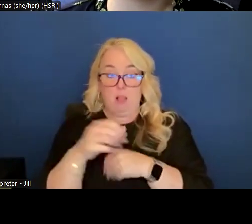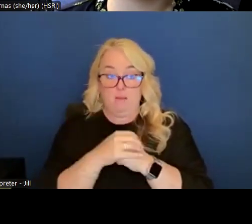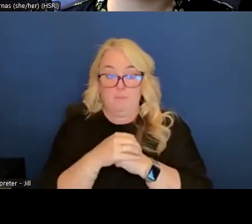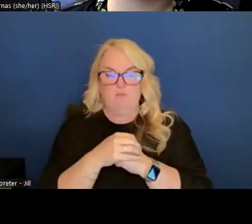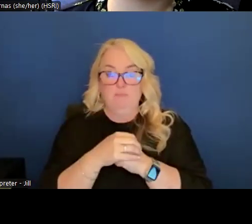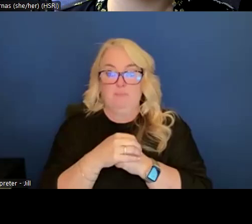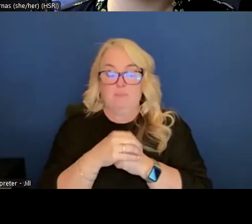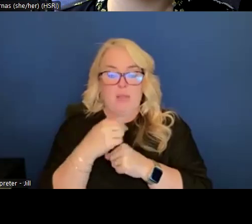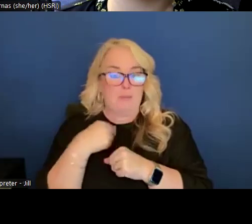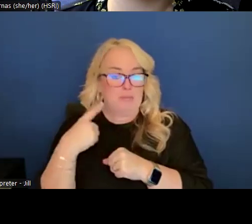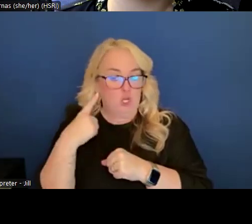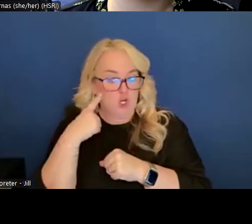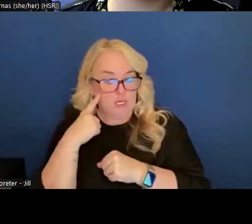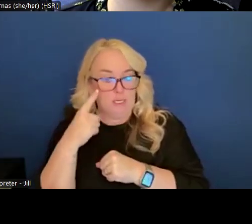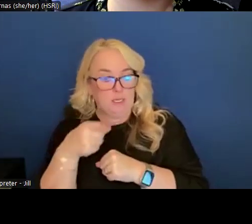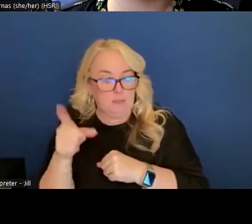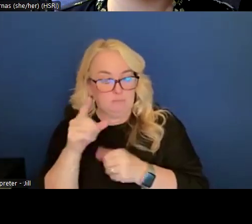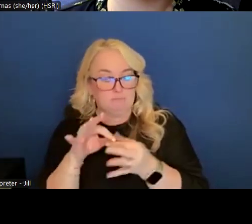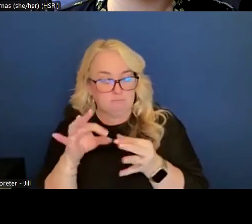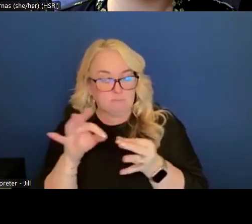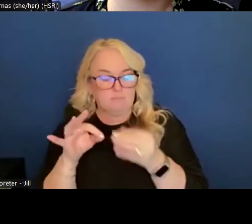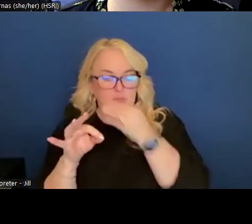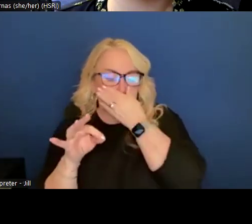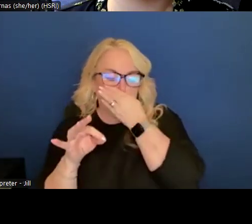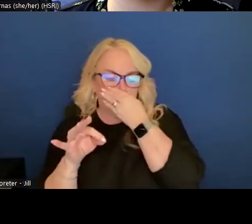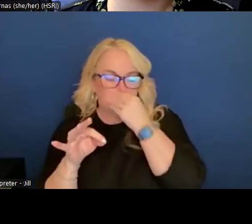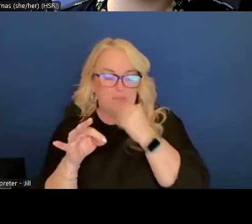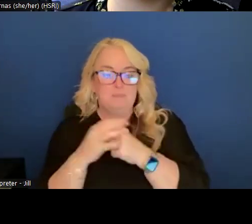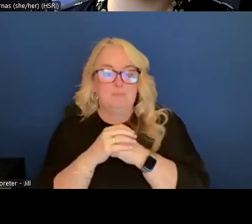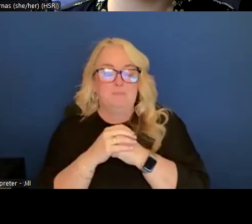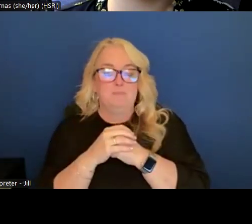And, I think I'm hearing another thread here, which is that,